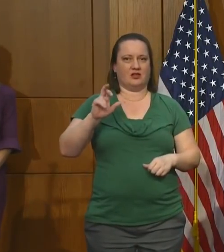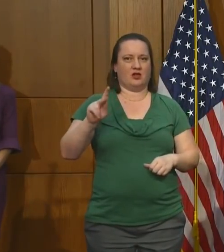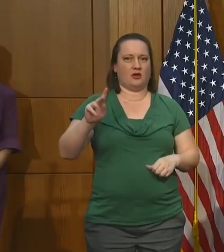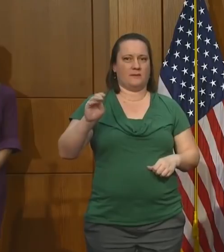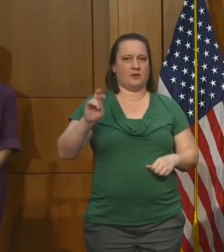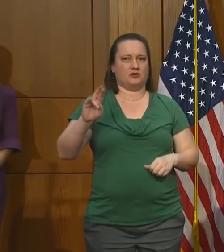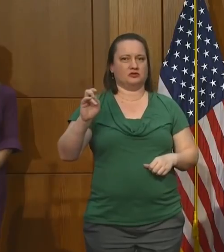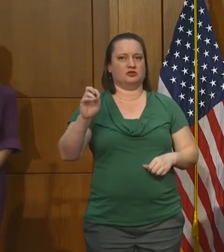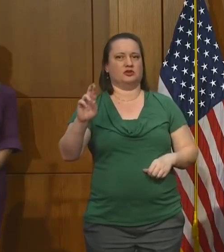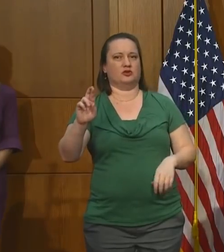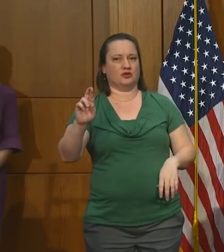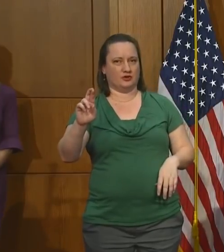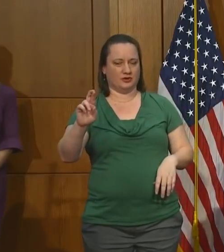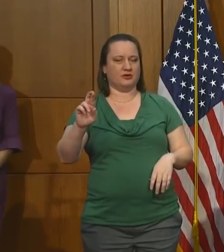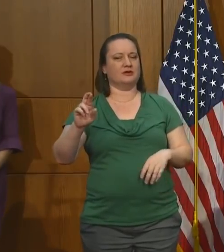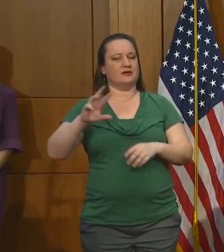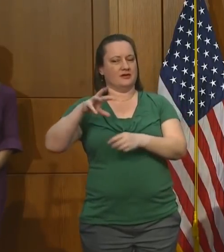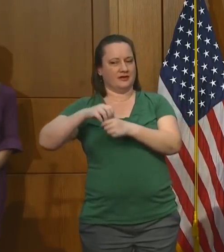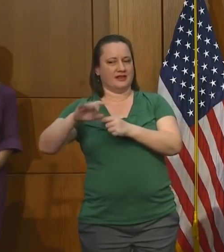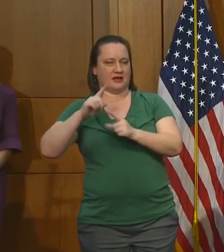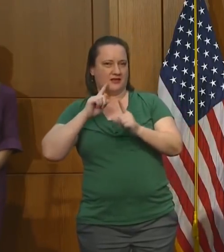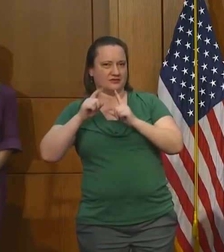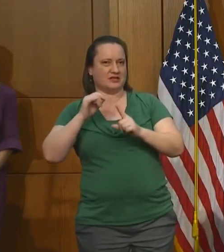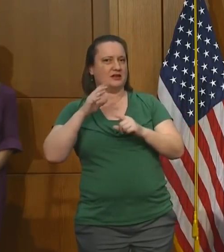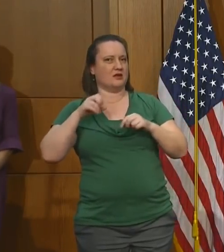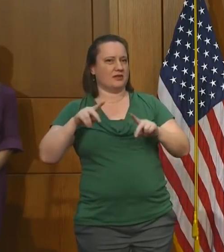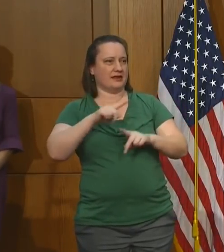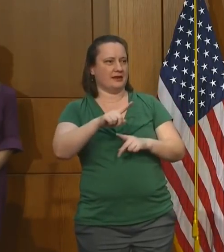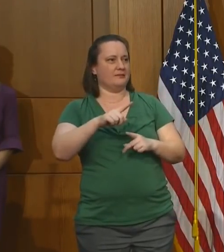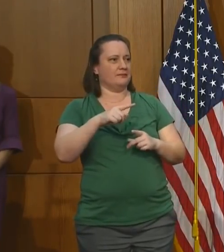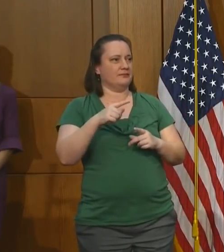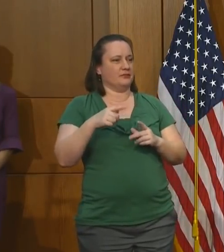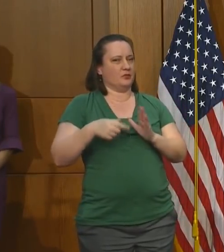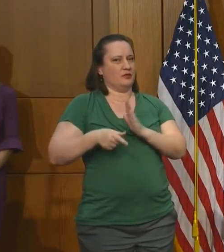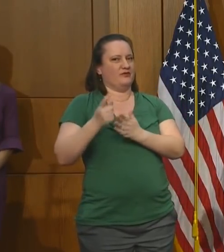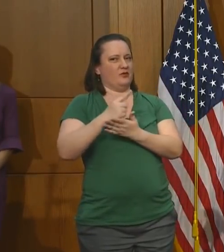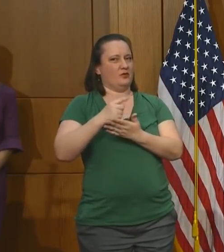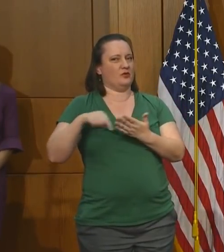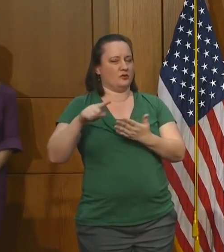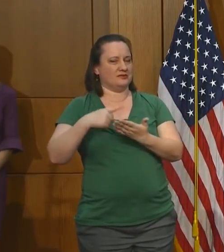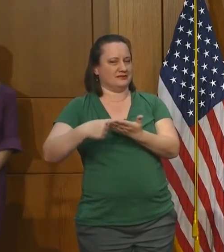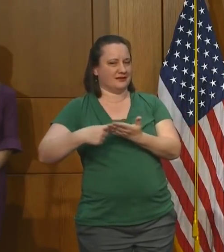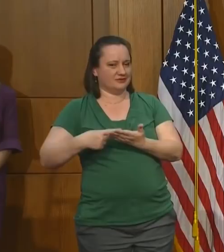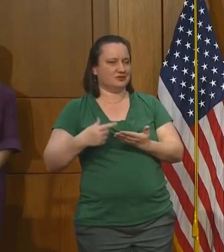MY CHIEF OF STAFF- CLOCK MERCER HAS BEEN PART OF THOSE CONVERSATIONS AS WELL SO I'M GONNA LET HIM KIND OF REVIEW.